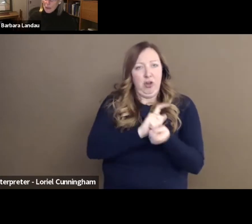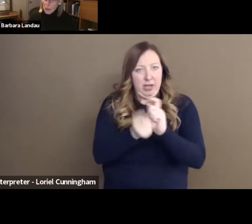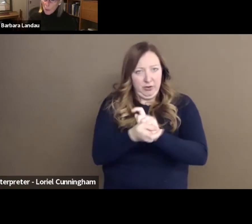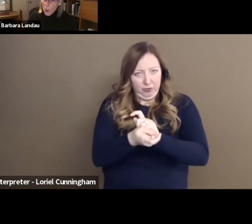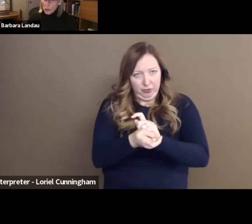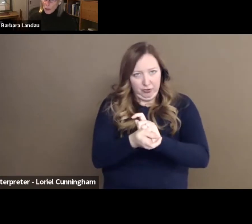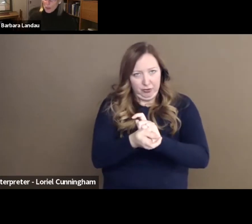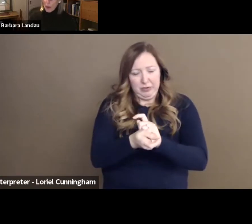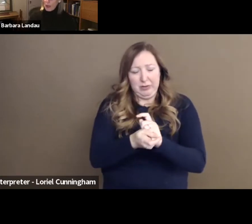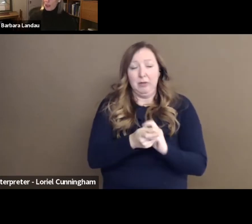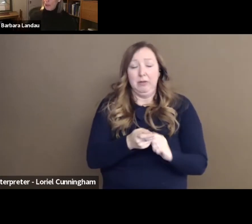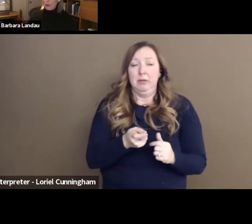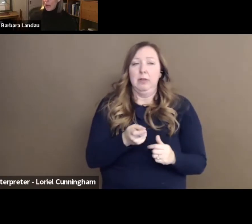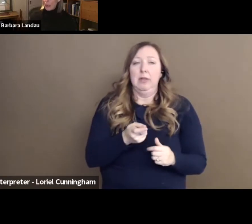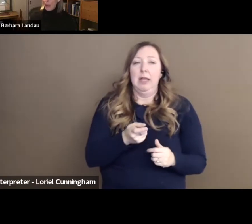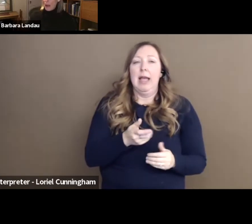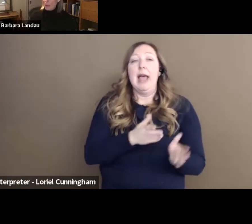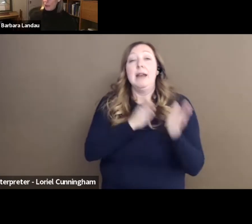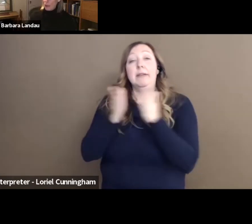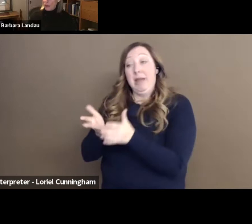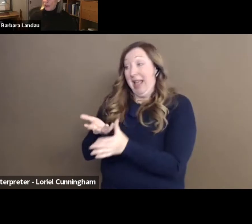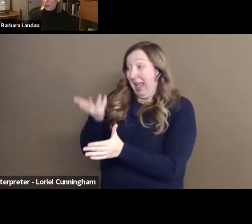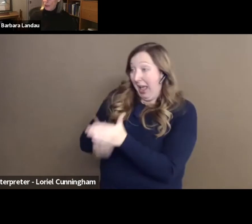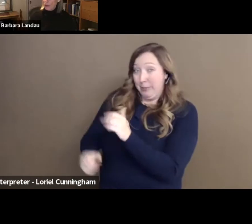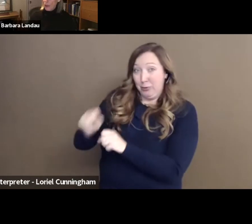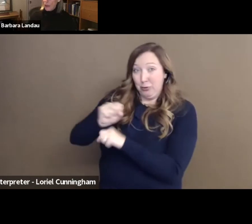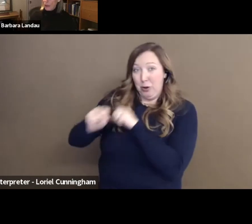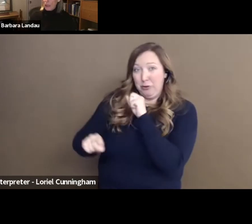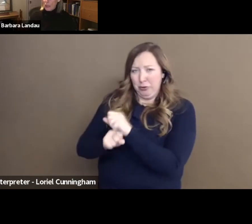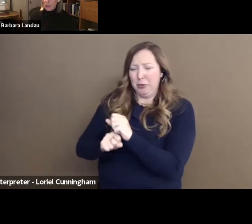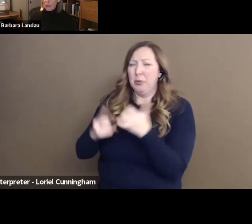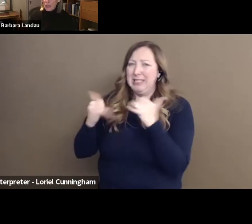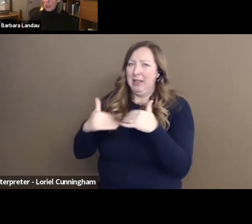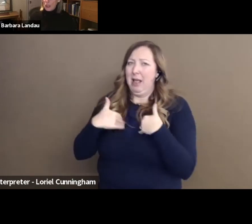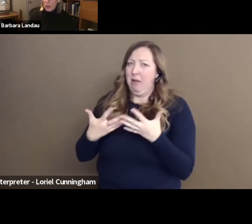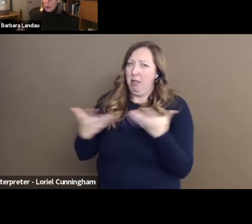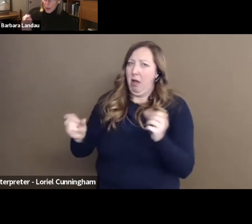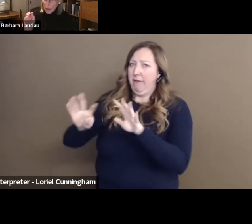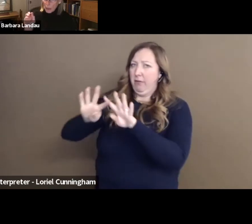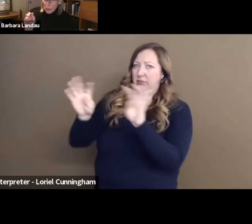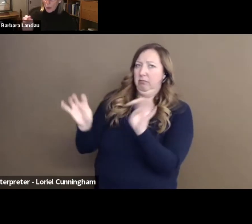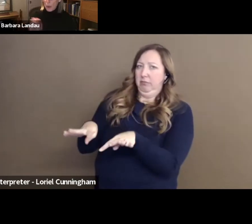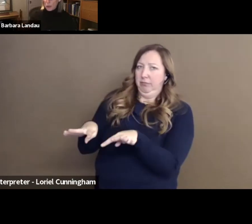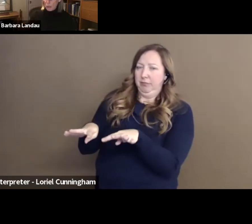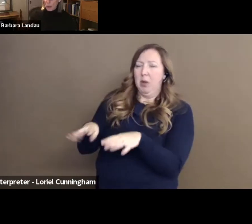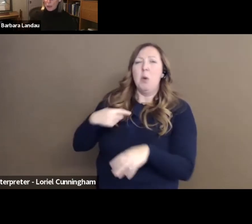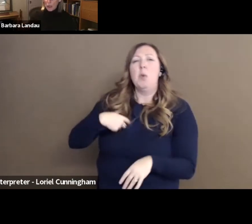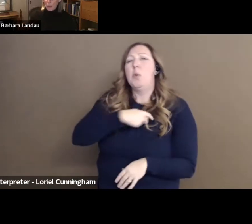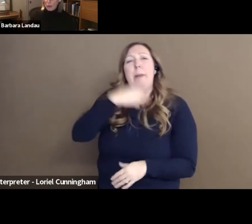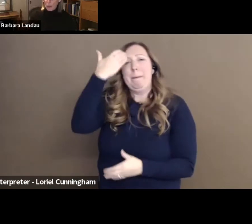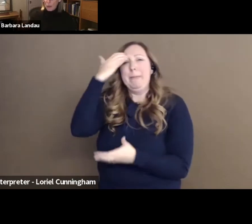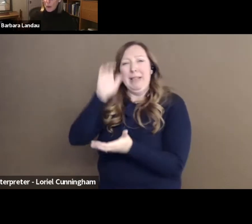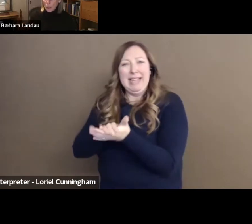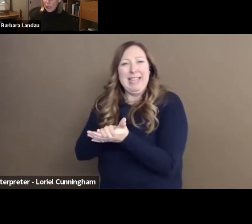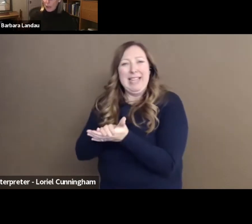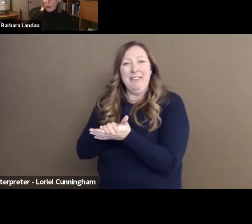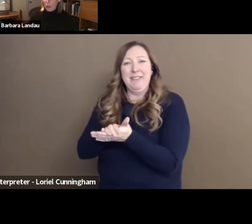some question marks about absence structure we think that it doesn't exist but there may be some question marks